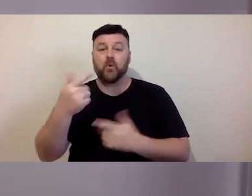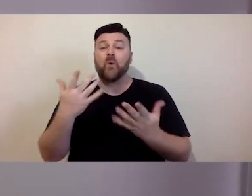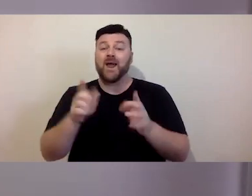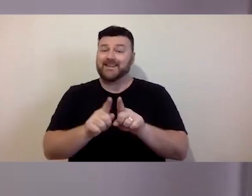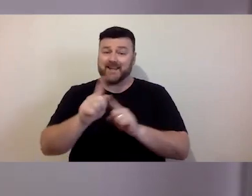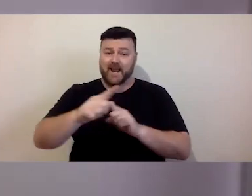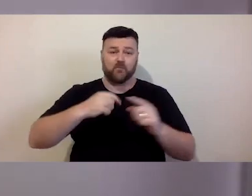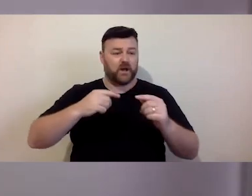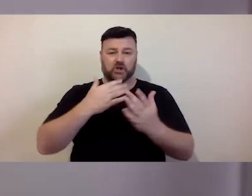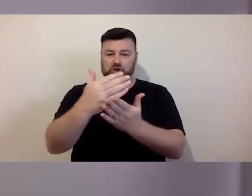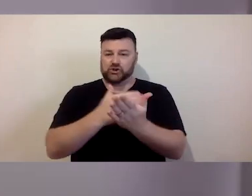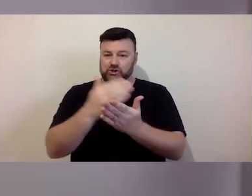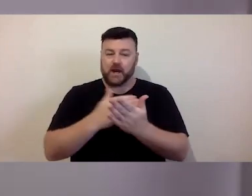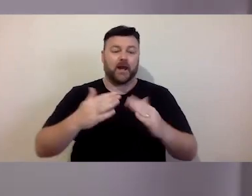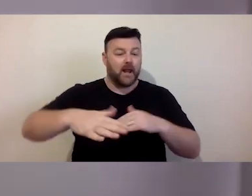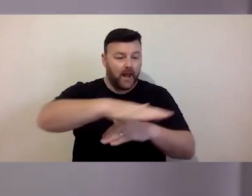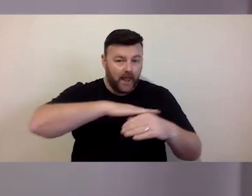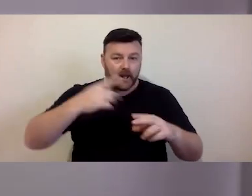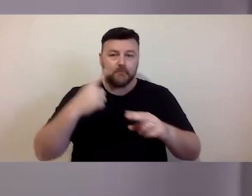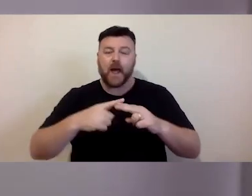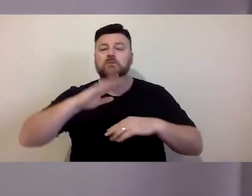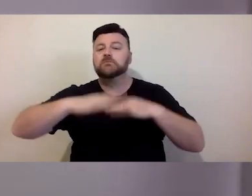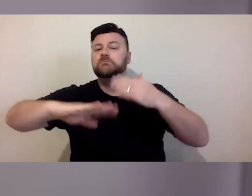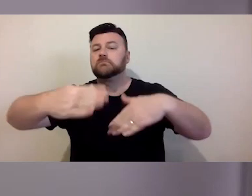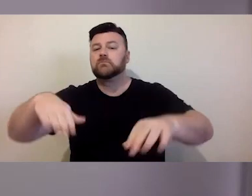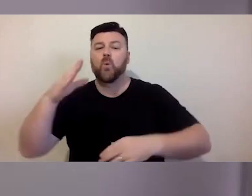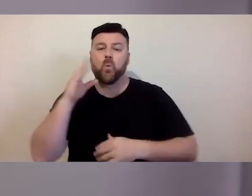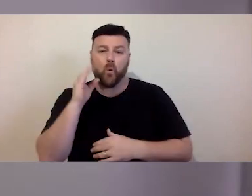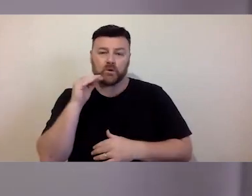them, their ancestors, and to all your peoples and ancestors from the